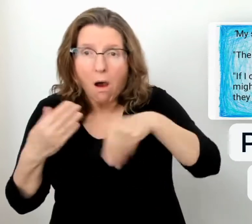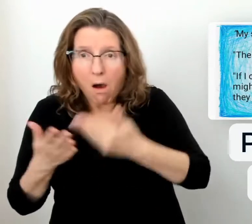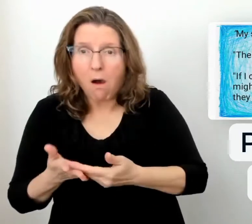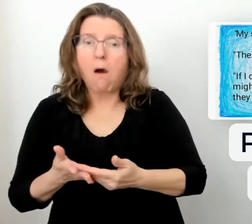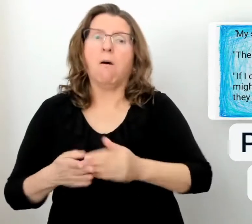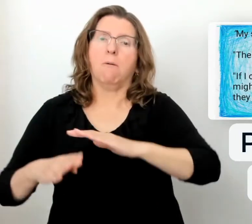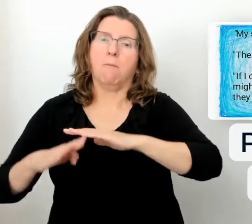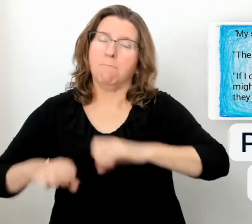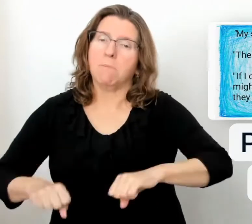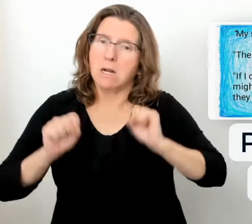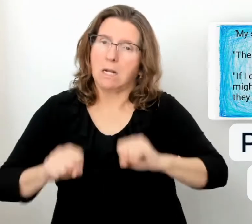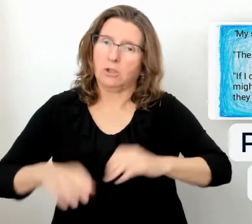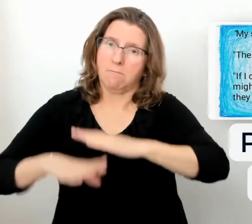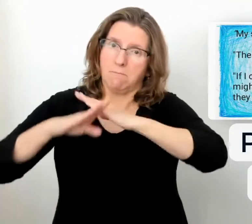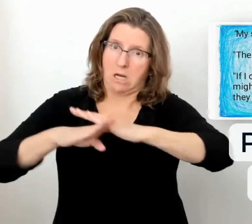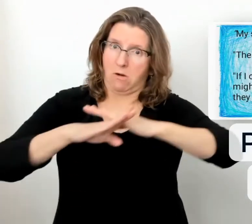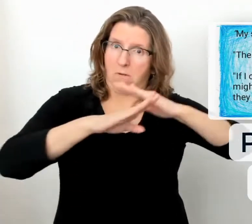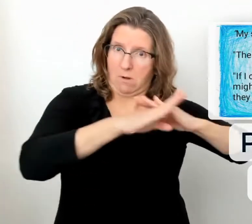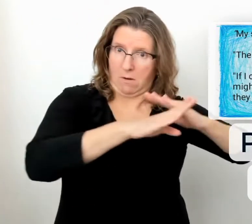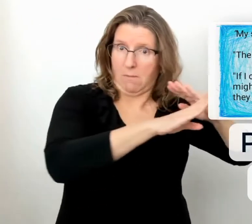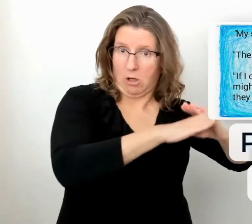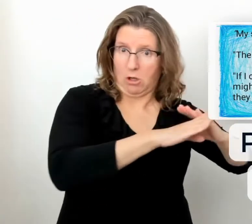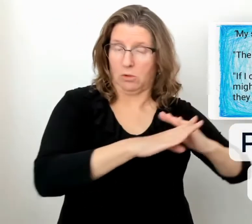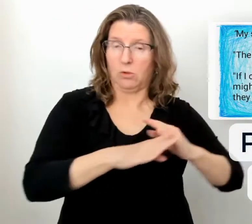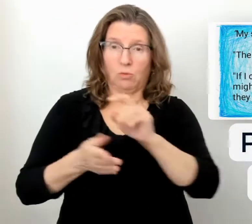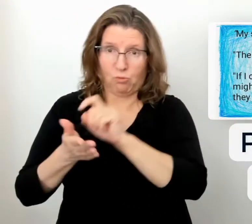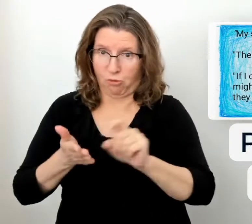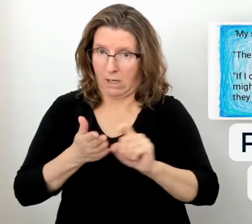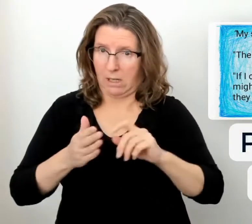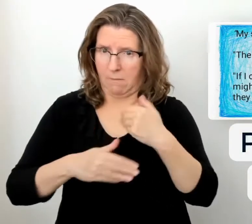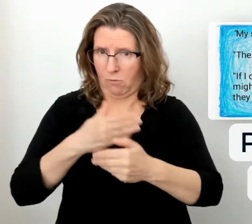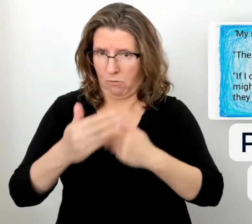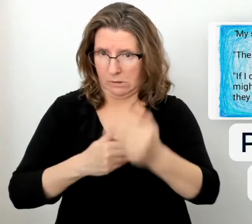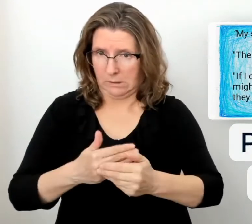All of these issues are potential barriers to learning how to write, and the writing process.